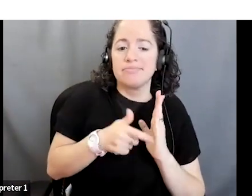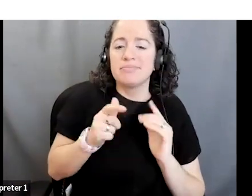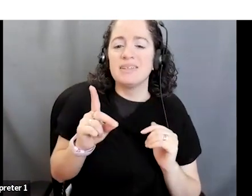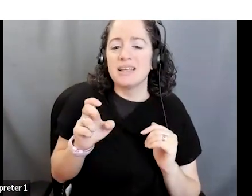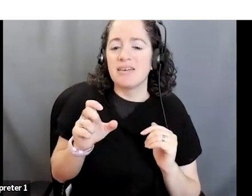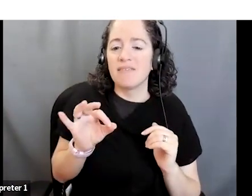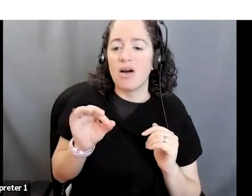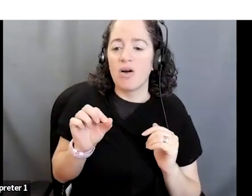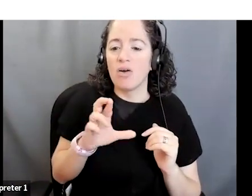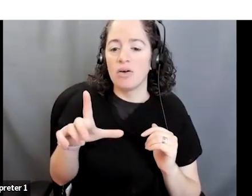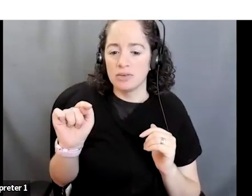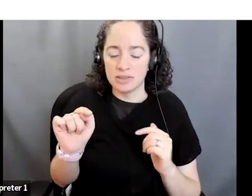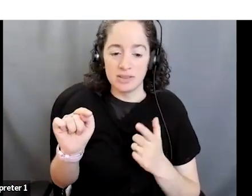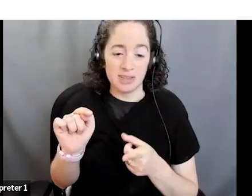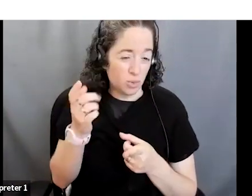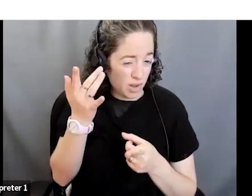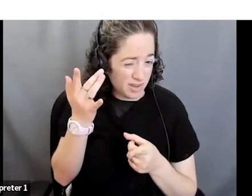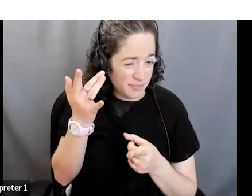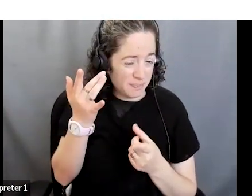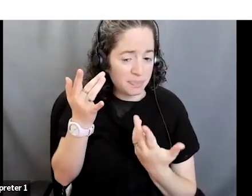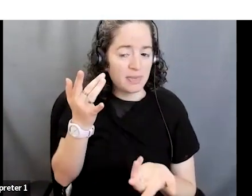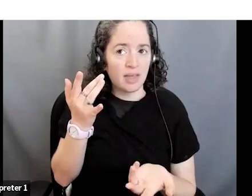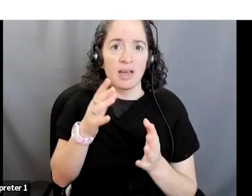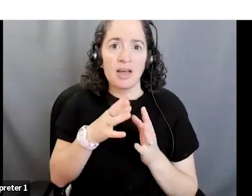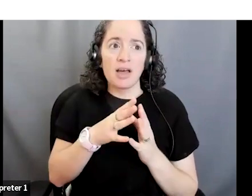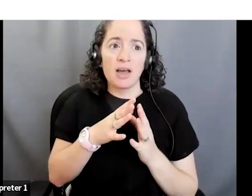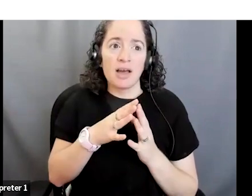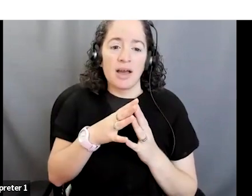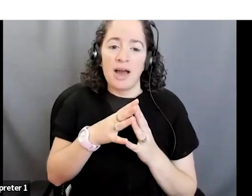15 years now and people don't change defaults.